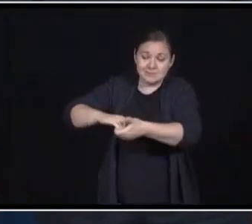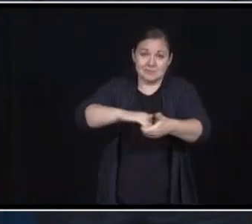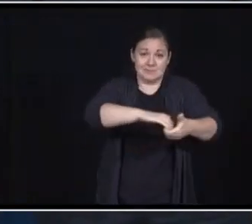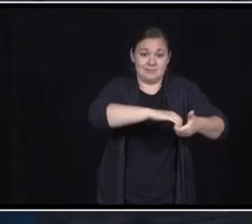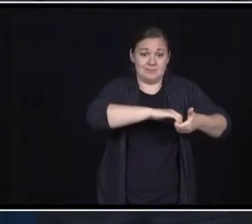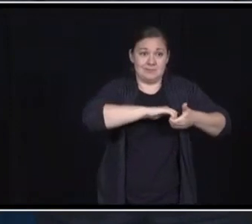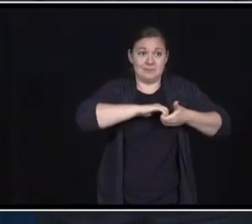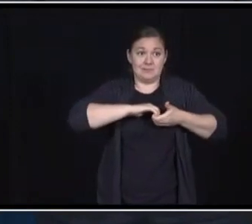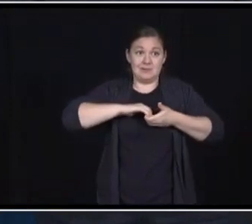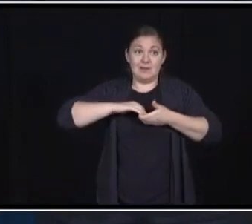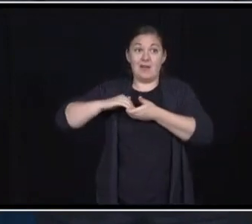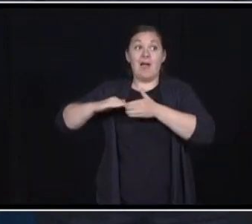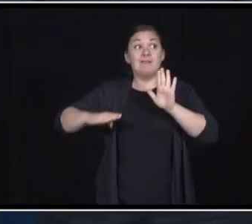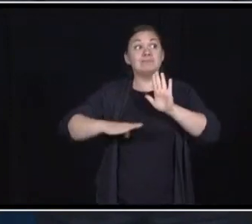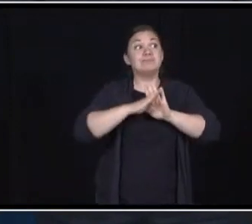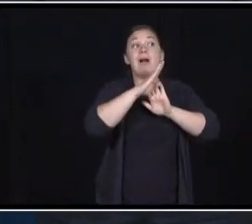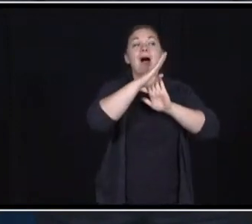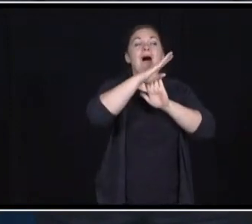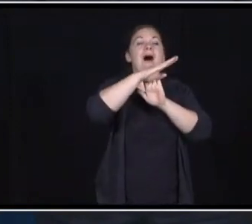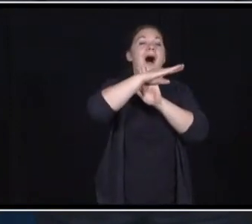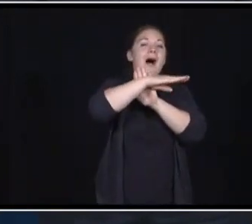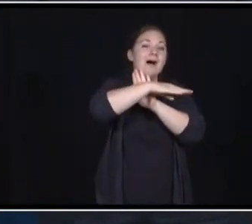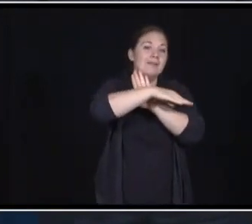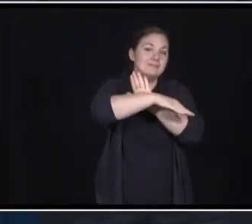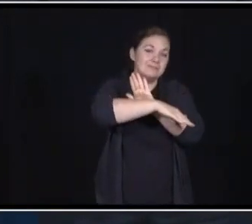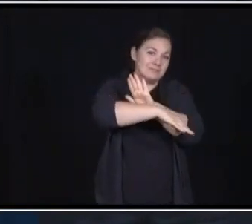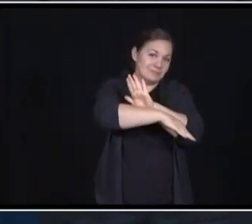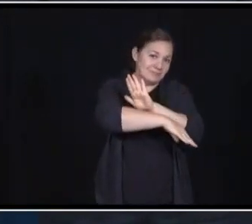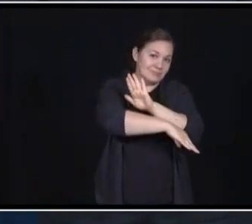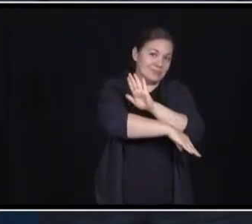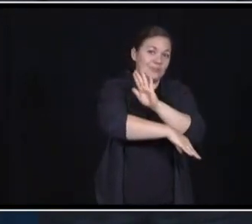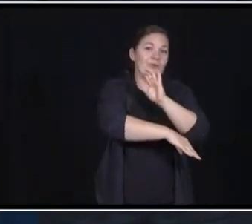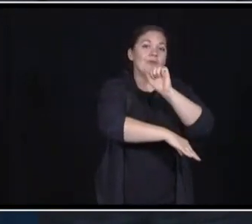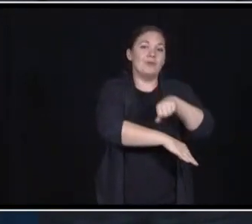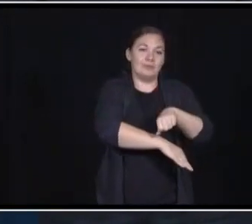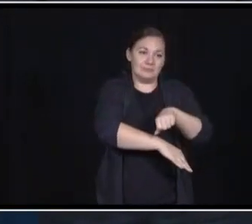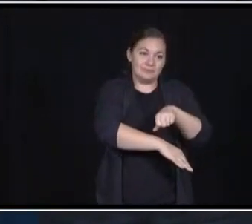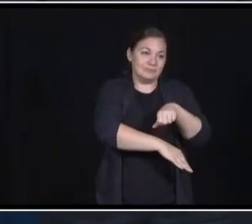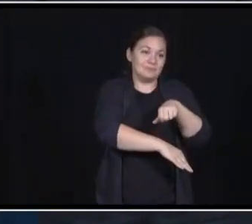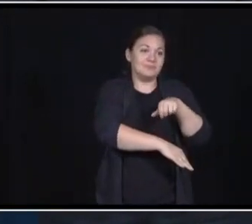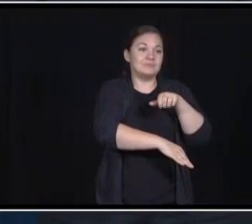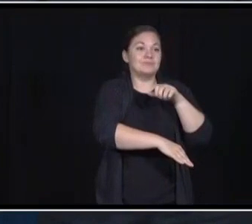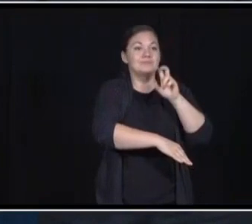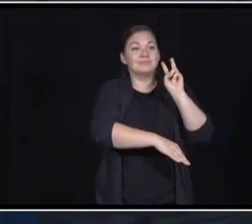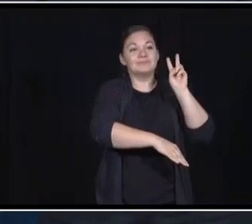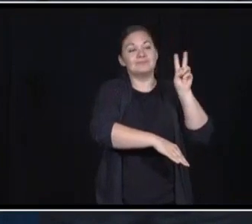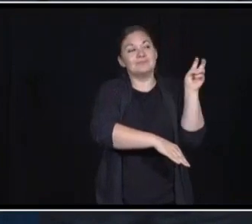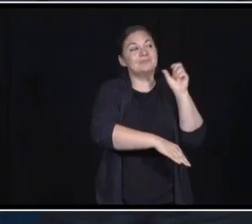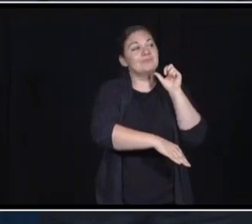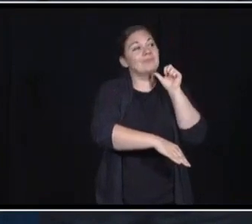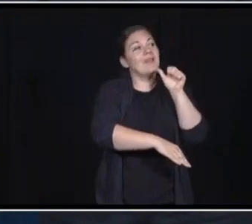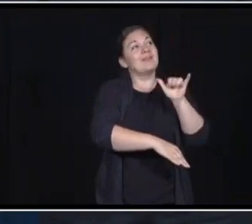We just need to really stick to our close household unit. So that we can flatten the curve and get out of